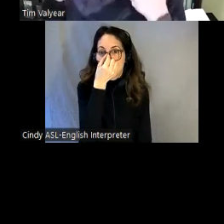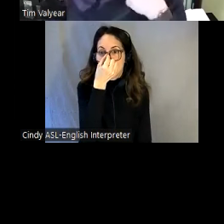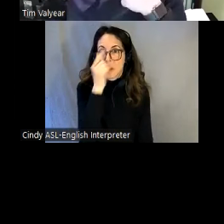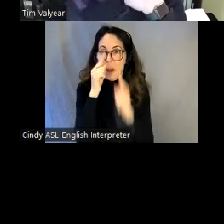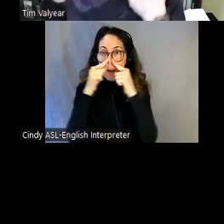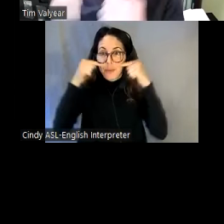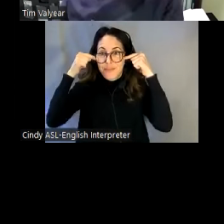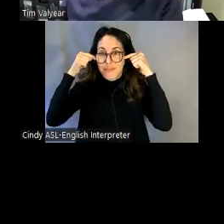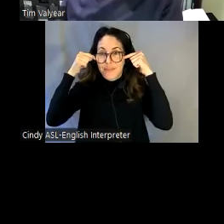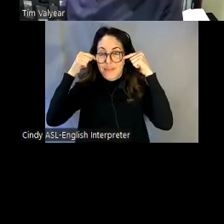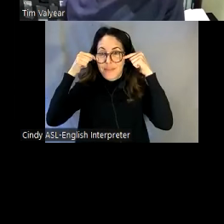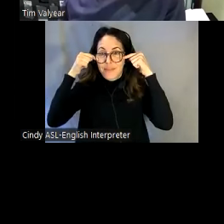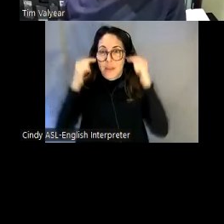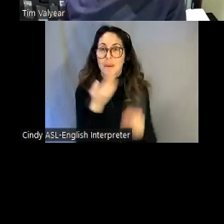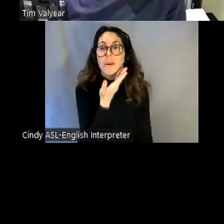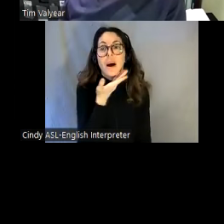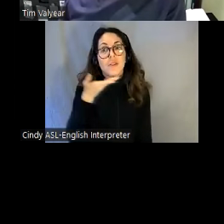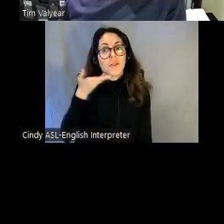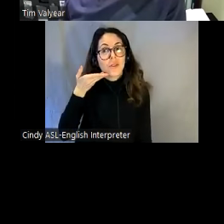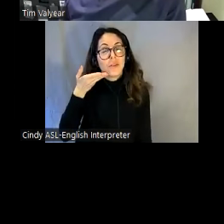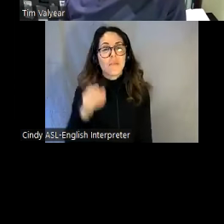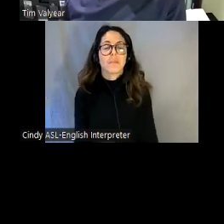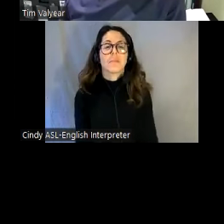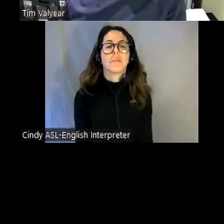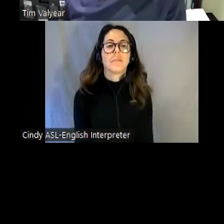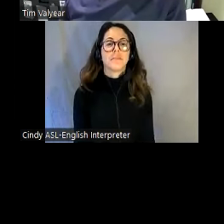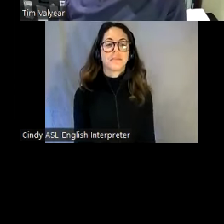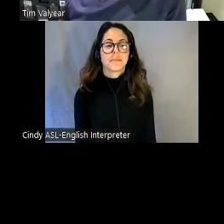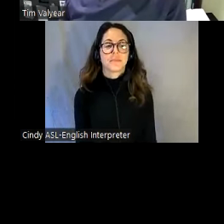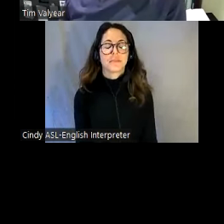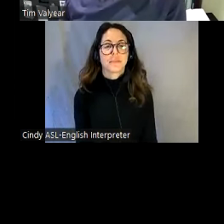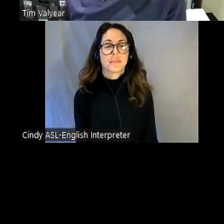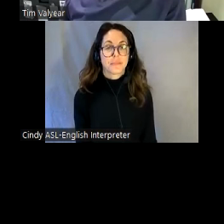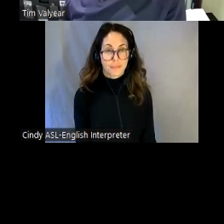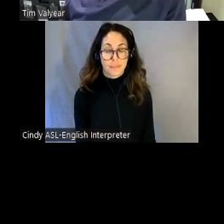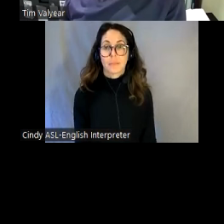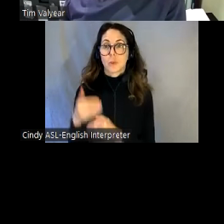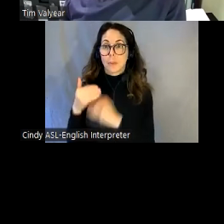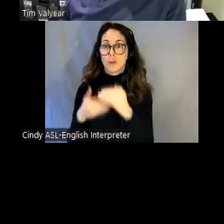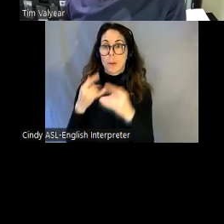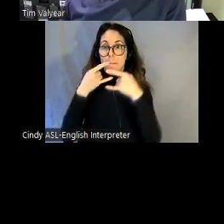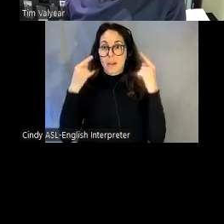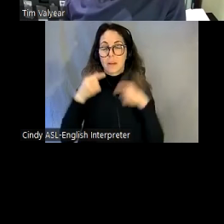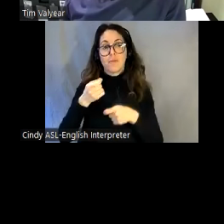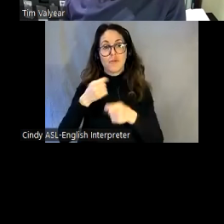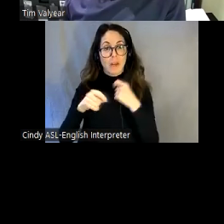bridge over the nose, the metal part, you want to make sure to put it nice and tight underneath the eyes and